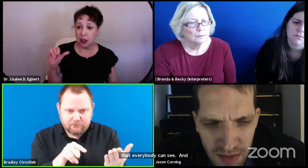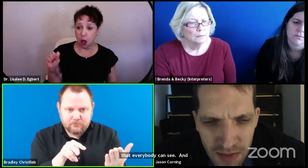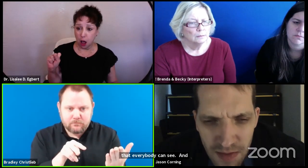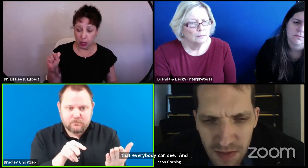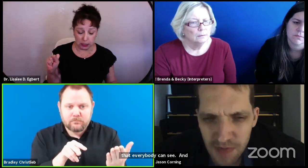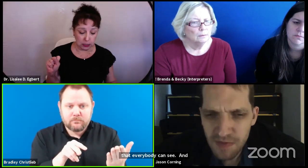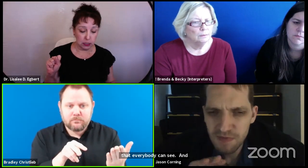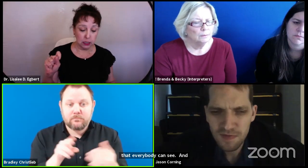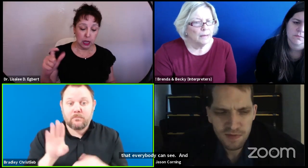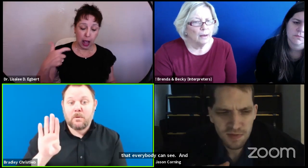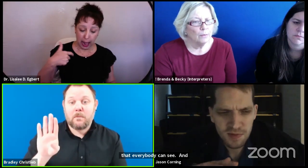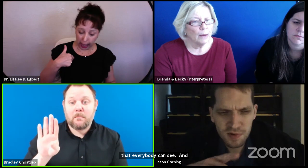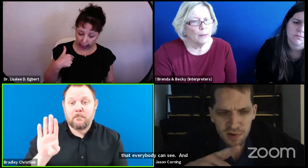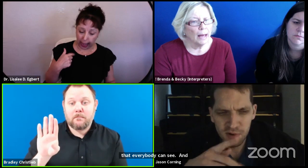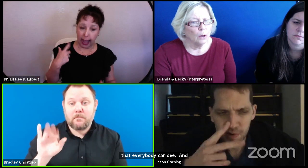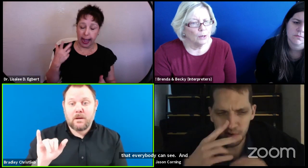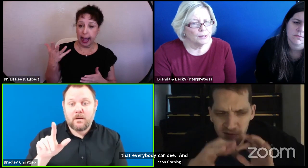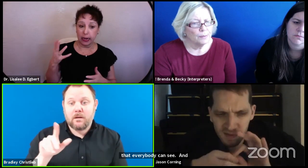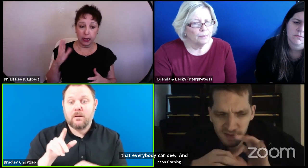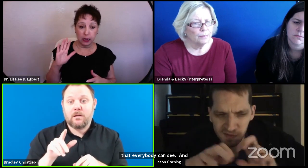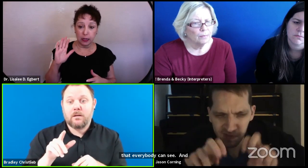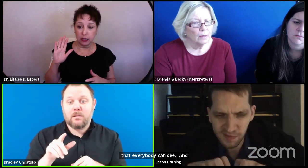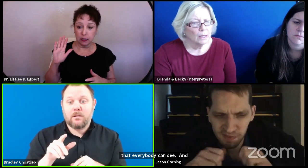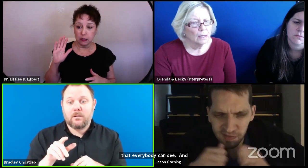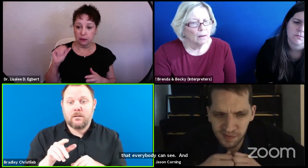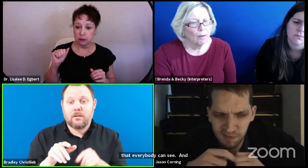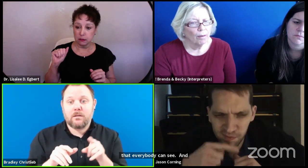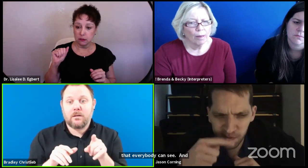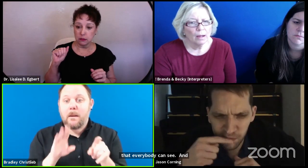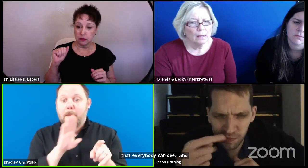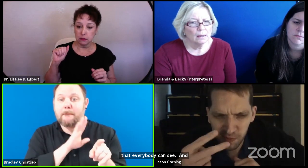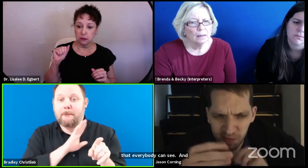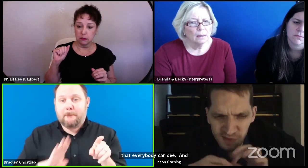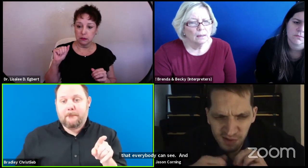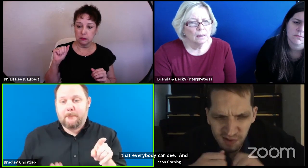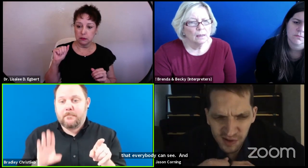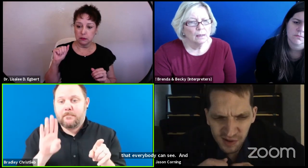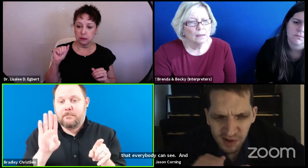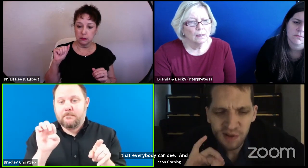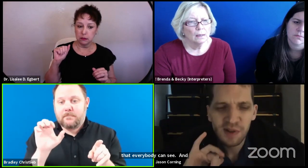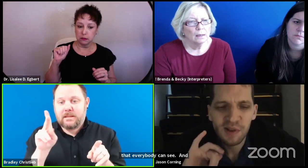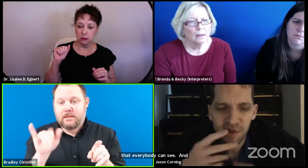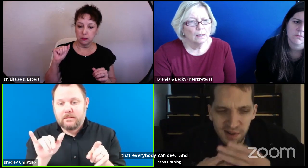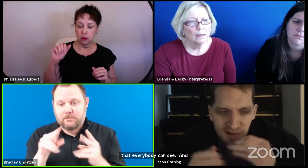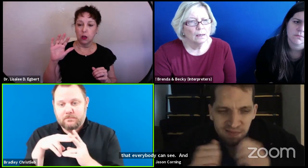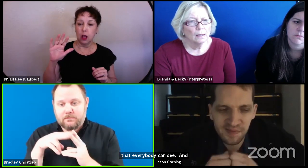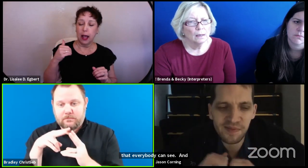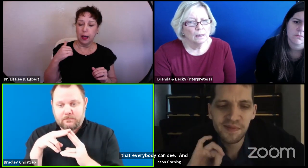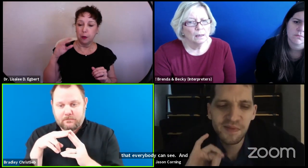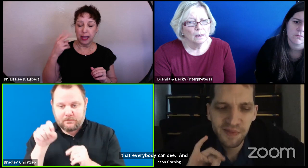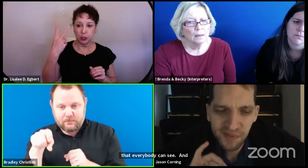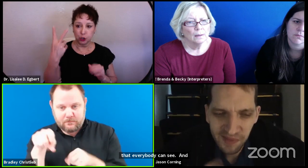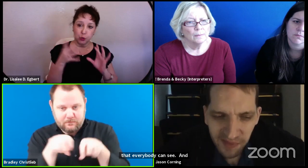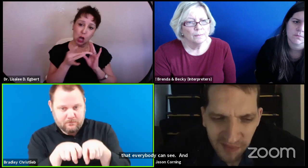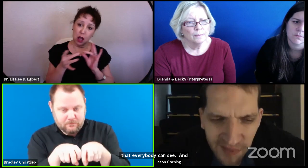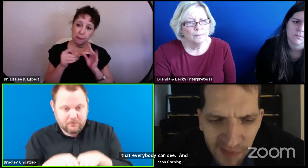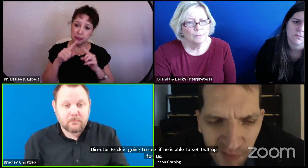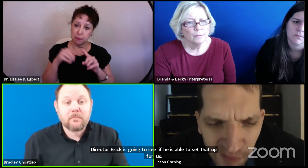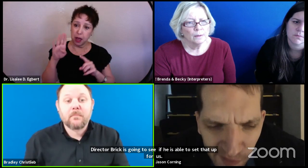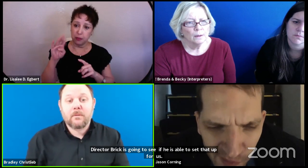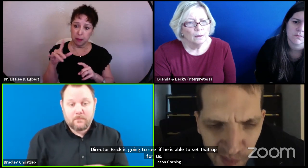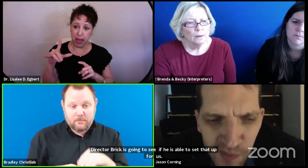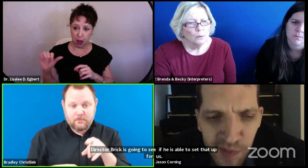Now, our bylaws.